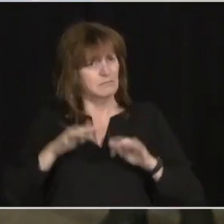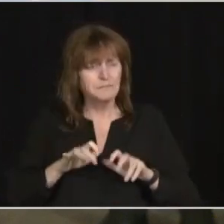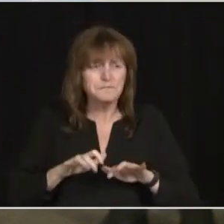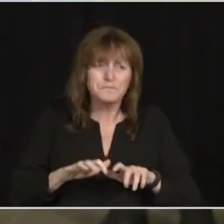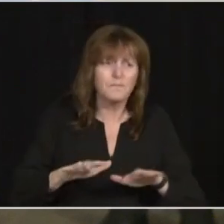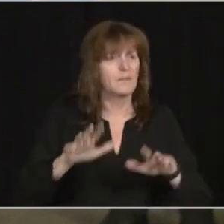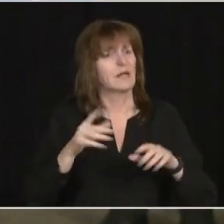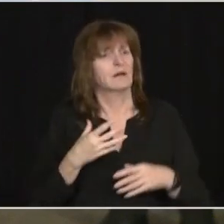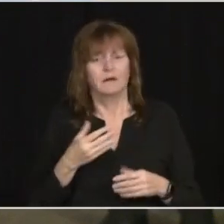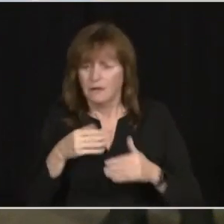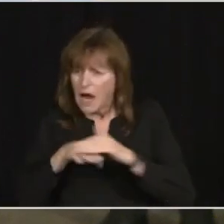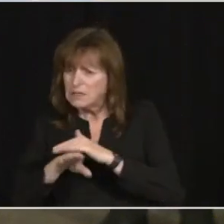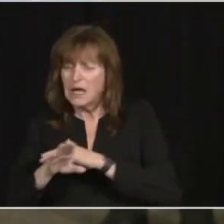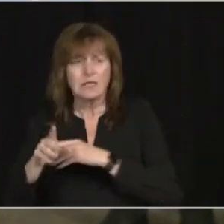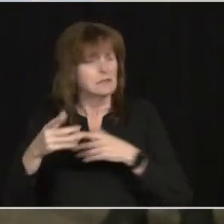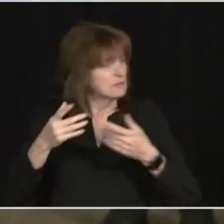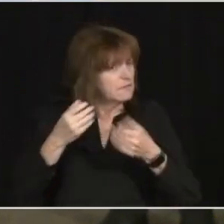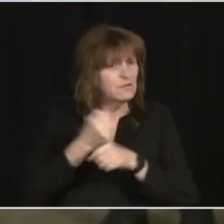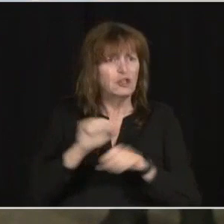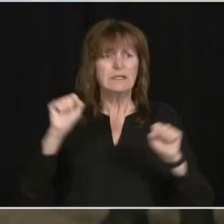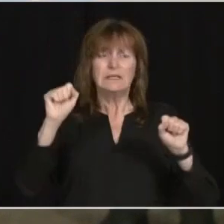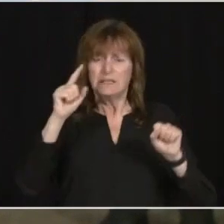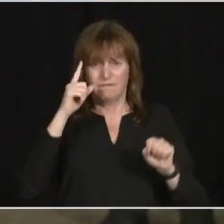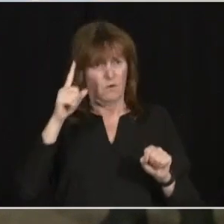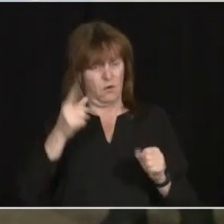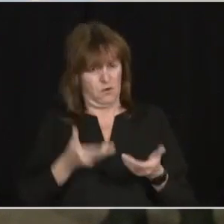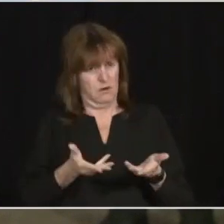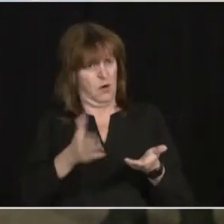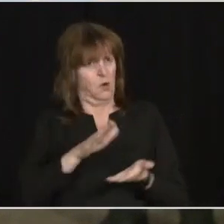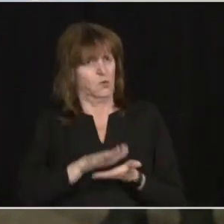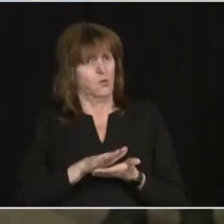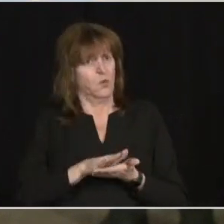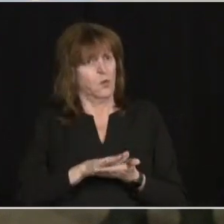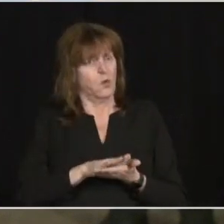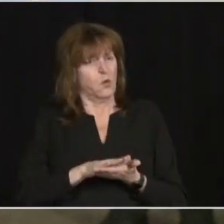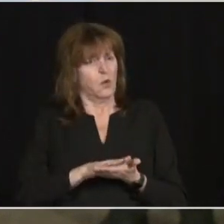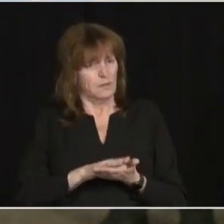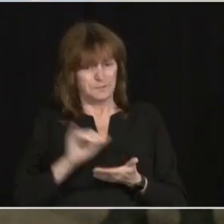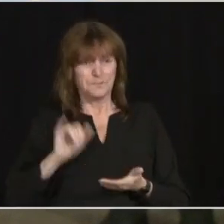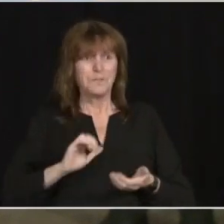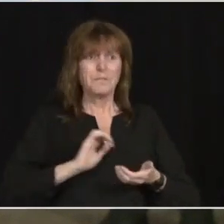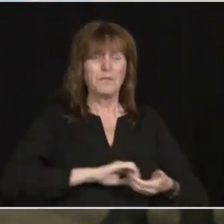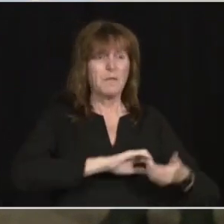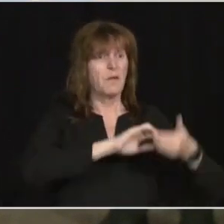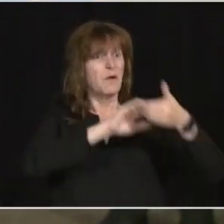preloaded for families for free. This partnership supported and led by school boards will deliver iPads and